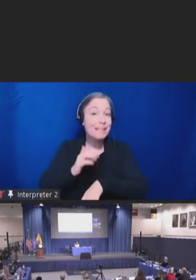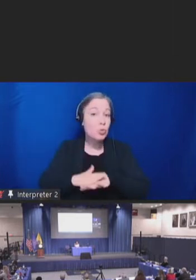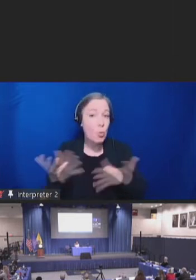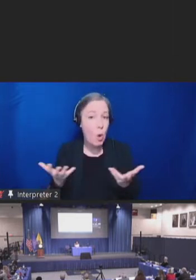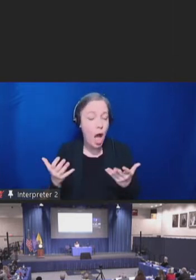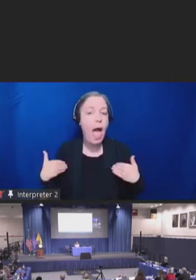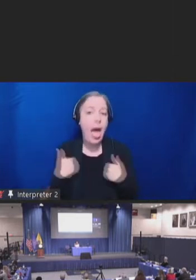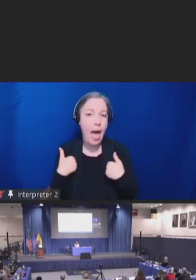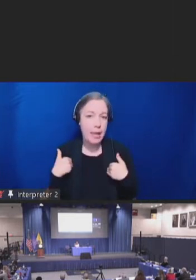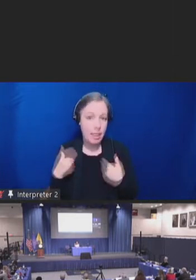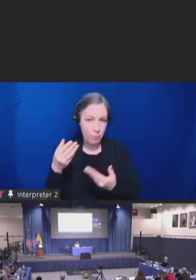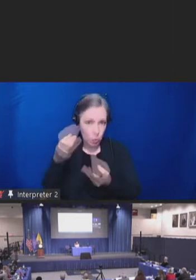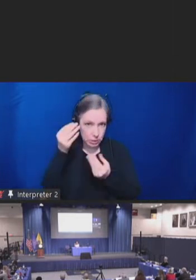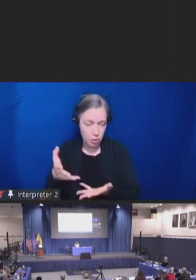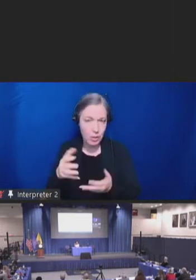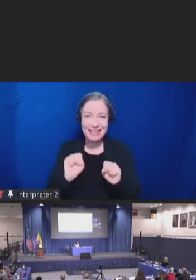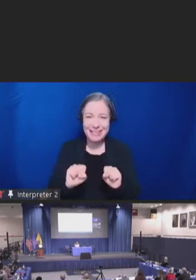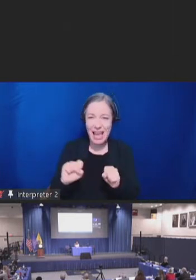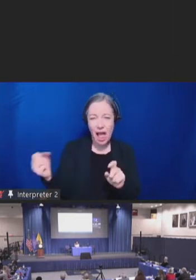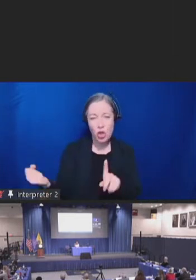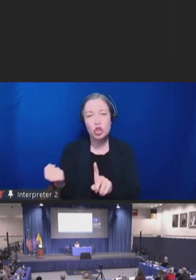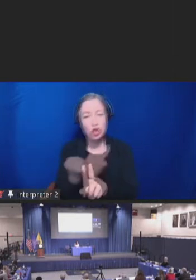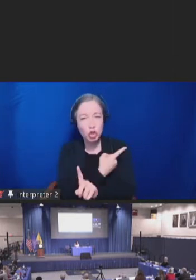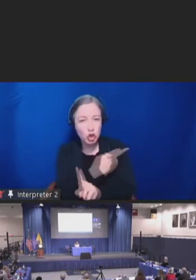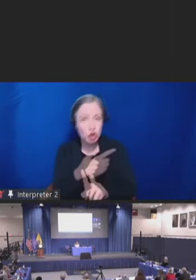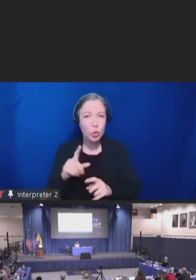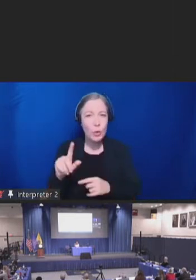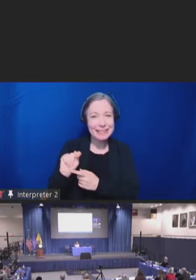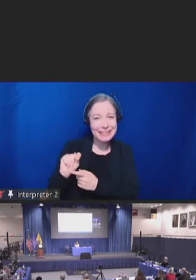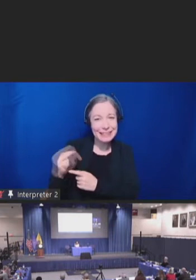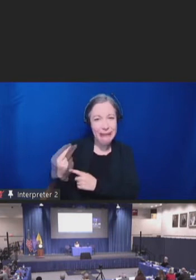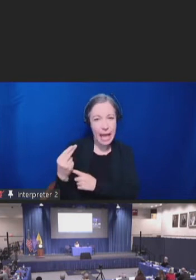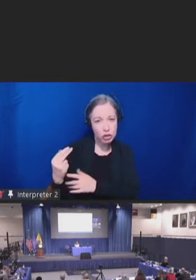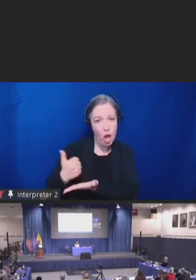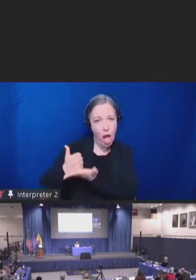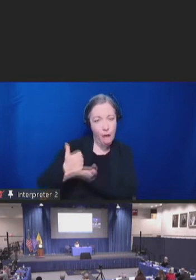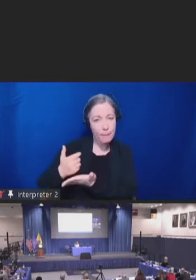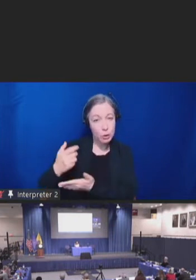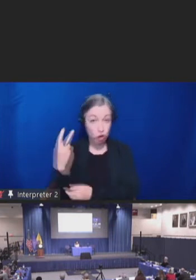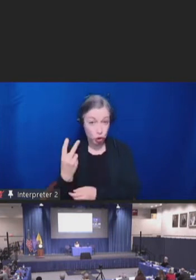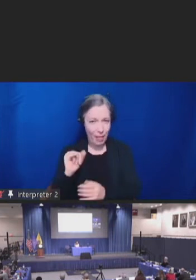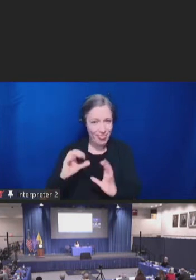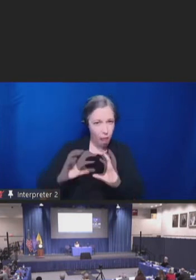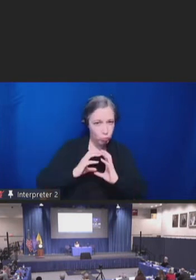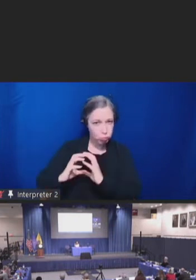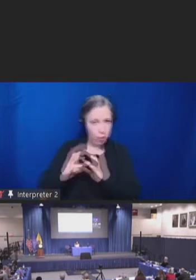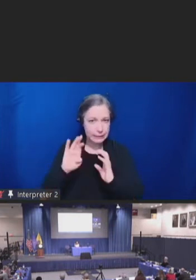cell 2 or a Th2-type response. And then Th2 cells play a role in allergic asthma.